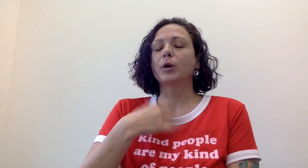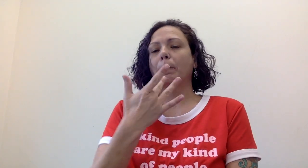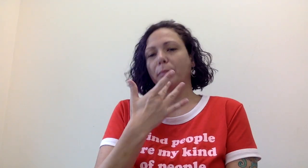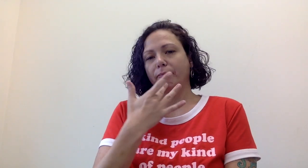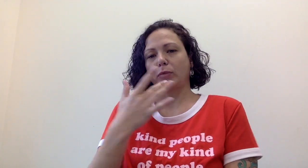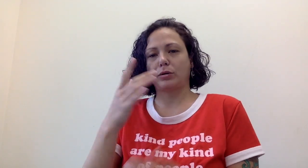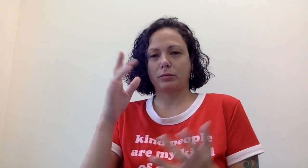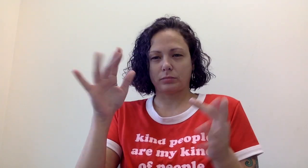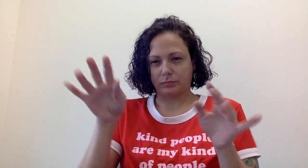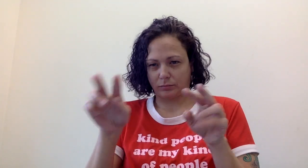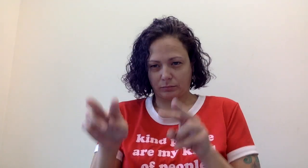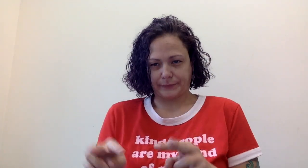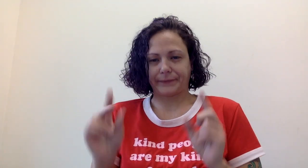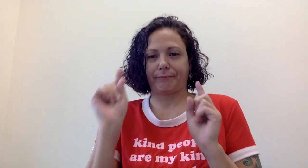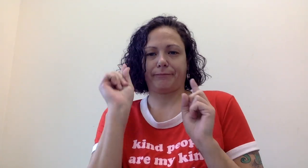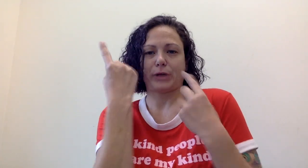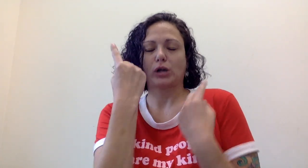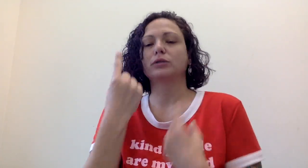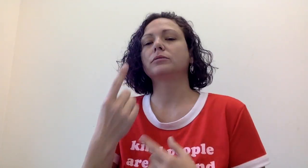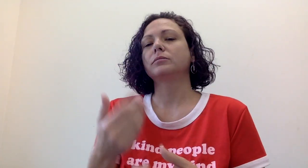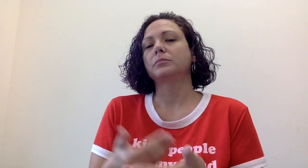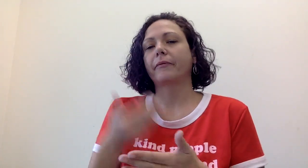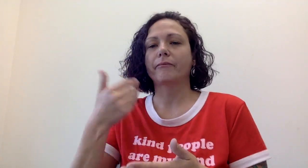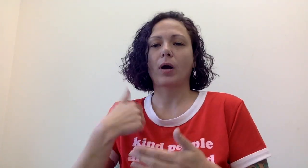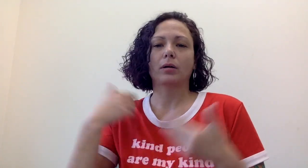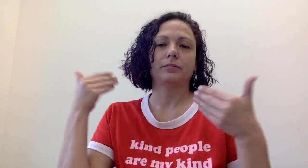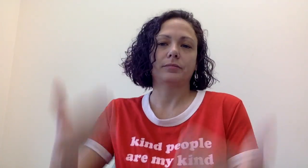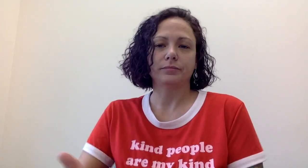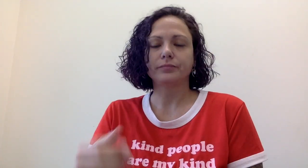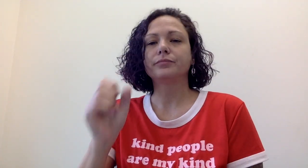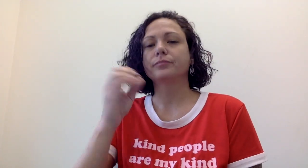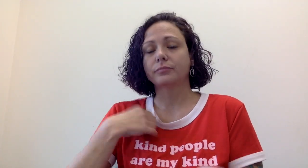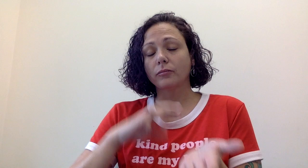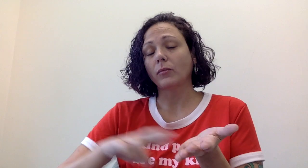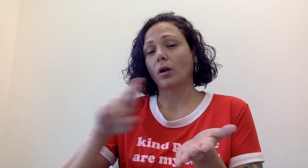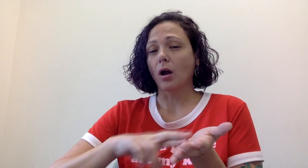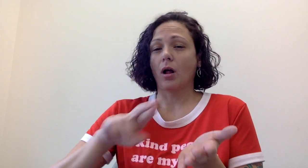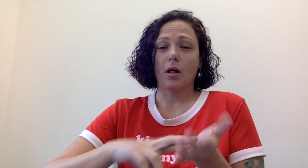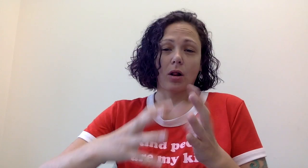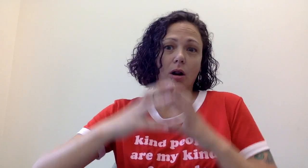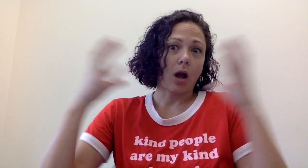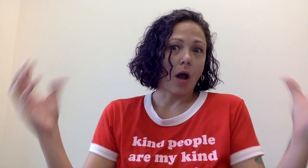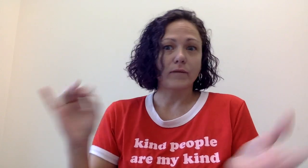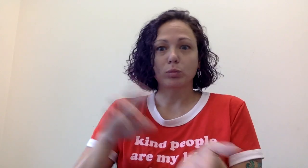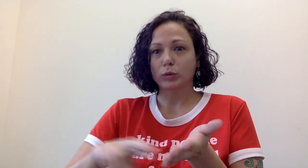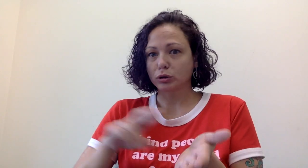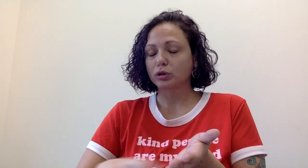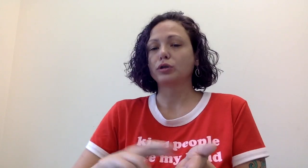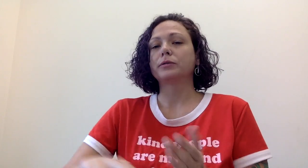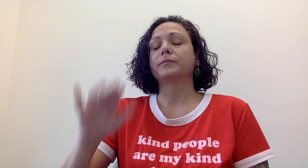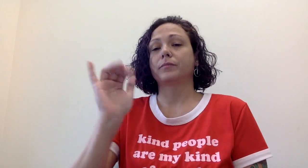I wanted to do my research first. So, after all of researching, lots of research,